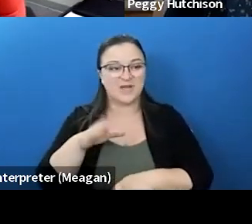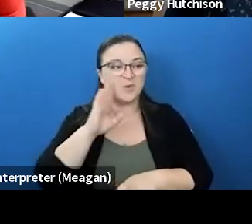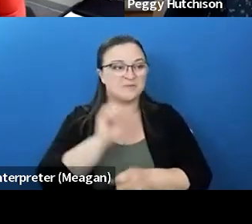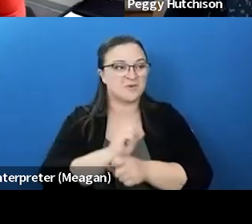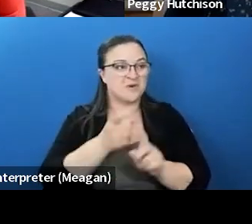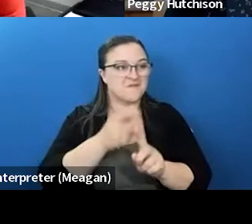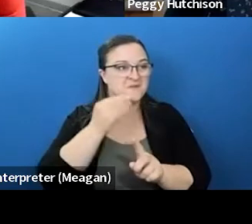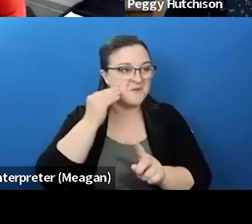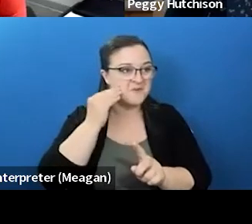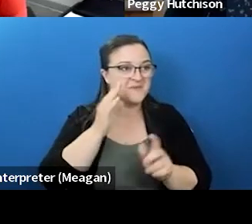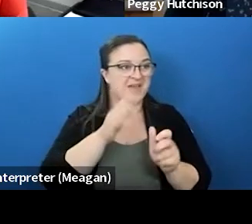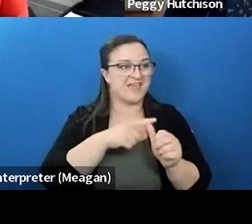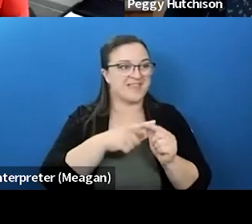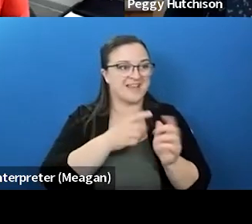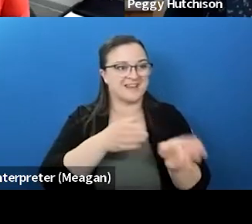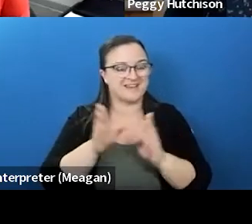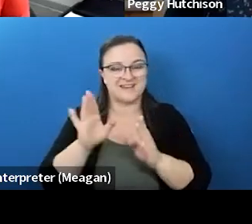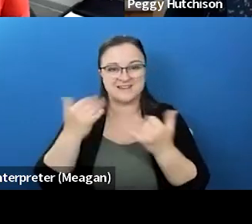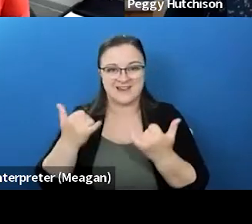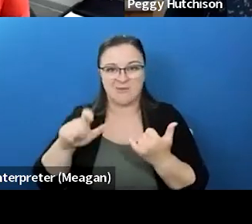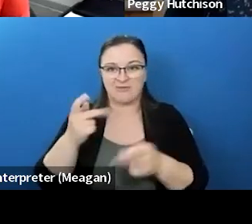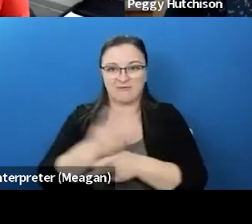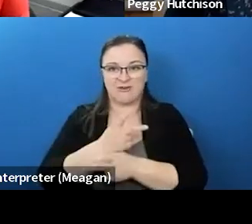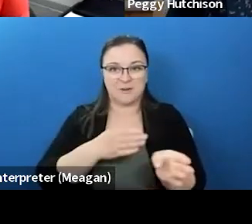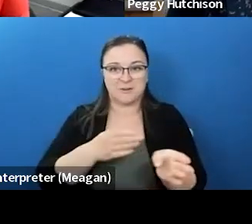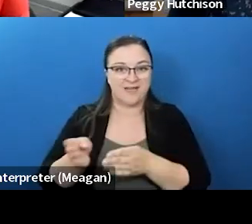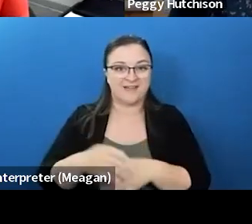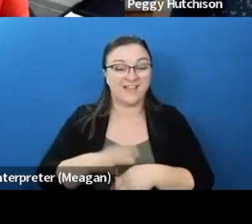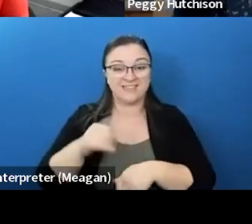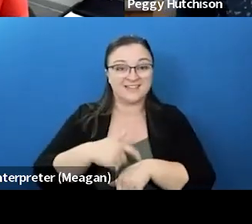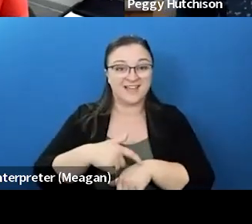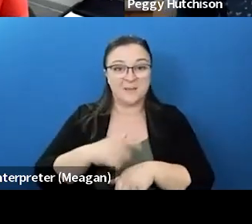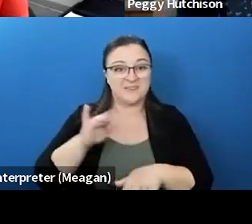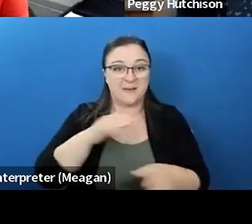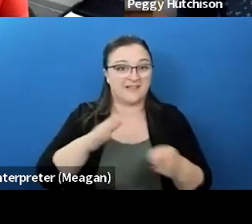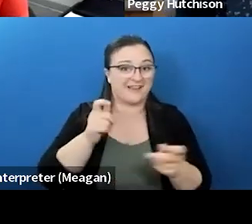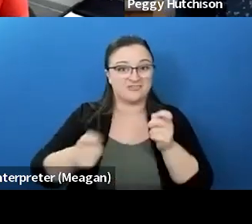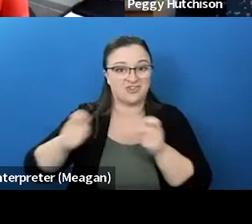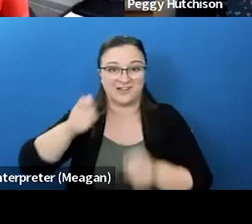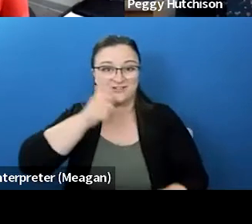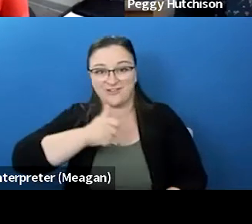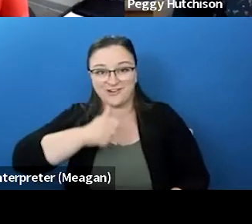and now we gotta figure out a plan. And that plan was, it was daily and the training